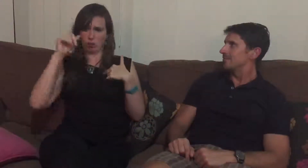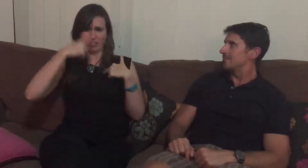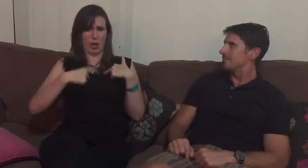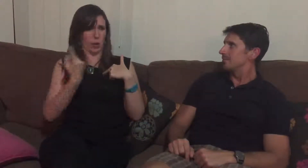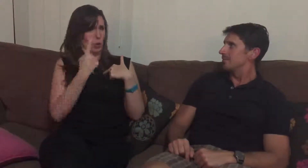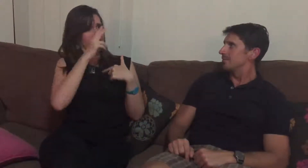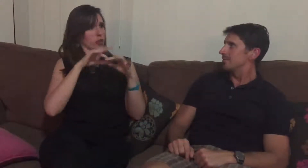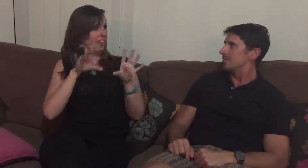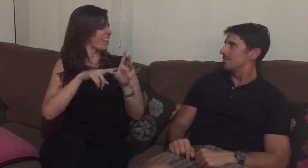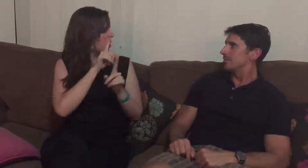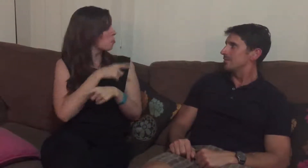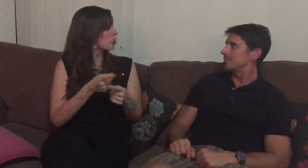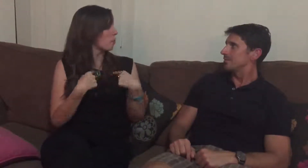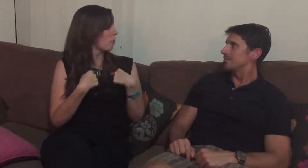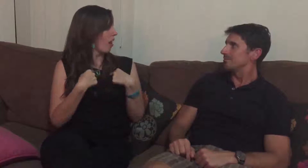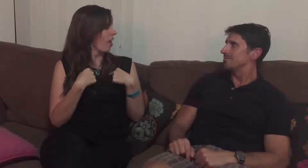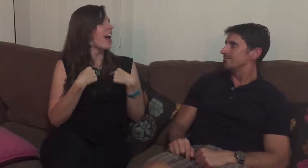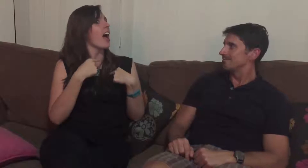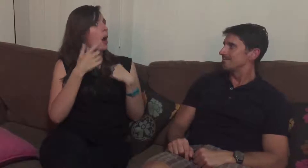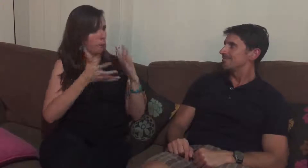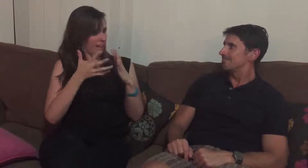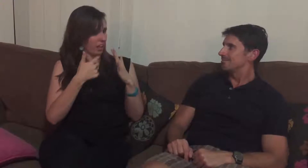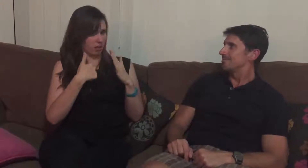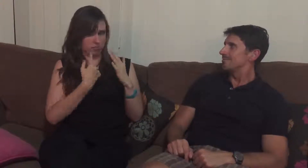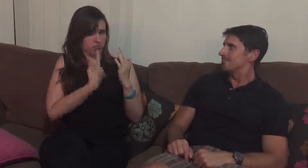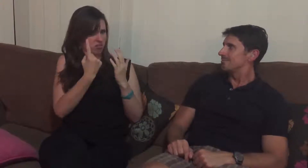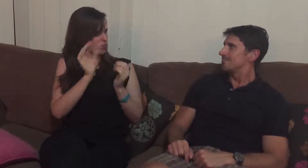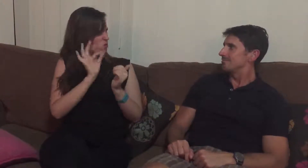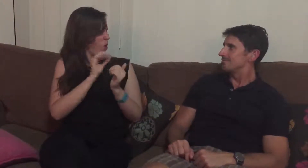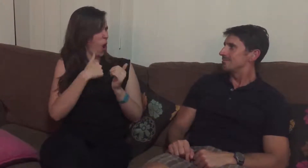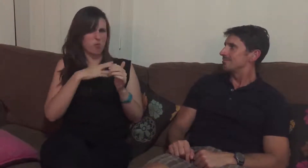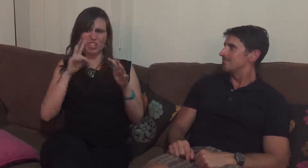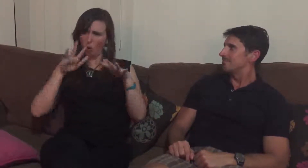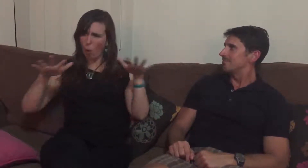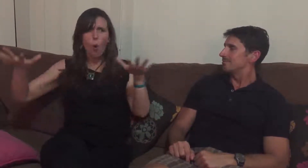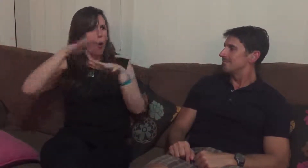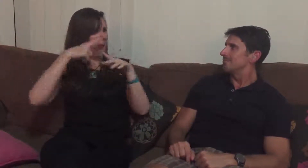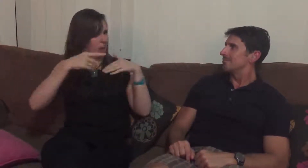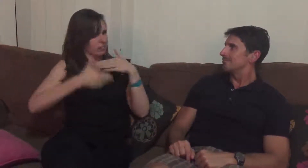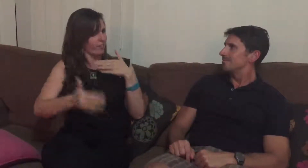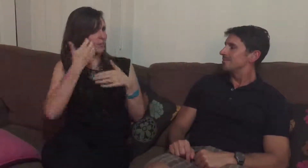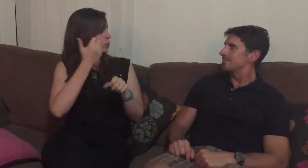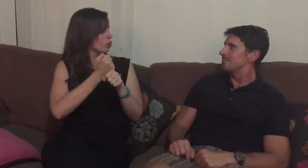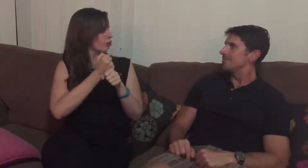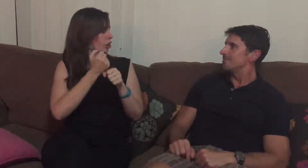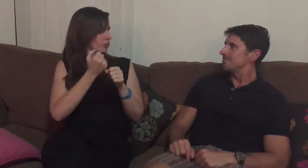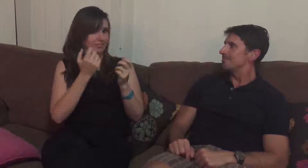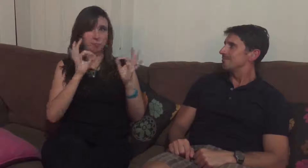I wouldn't be the confident, assertive person that I am today. So I want to see all of our future generations of deaf children